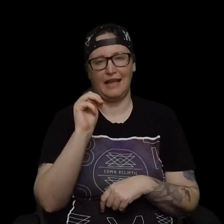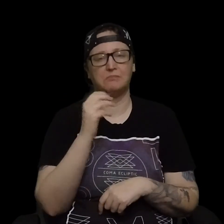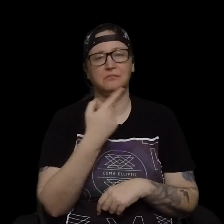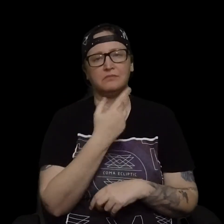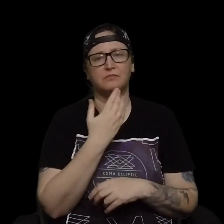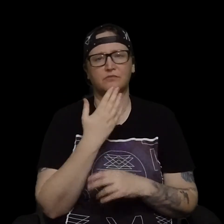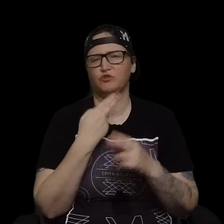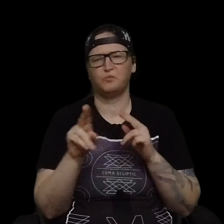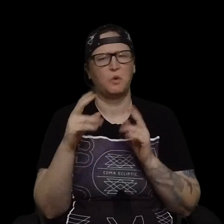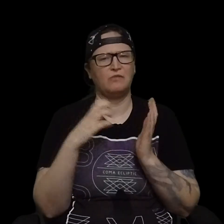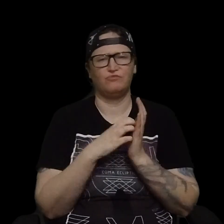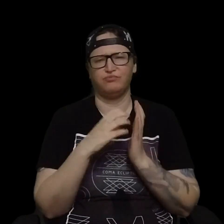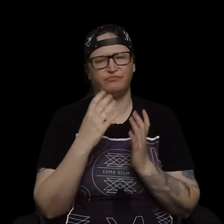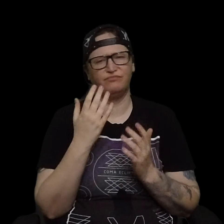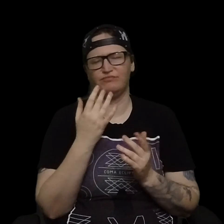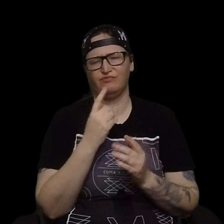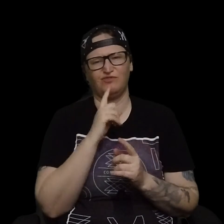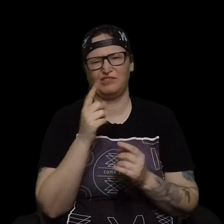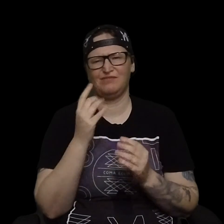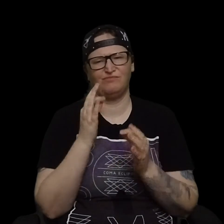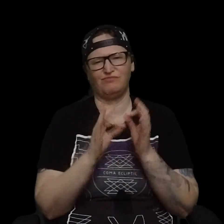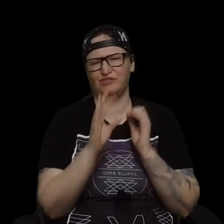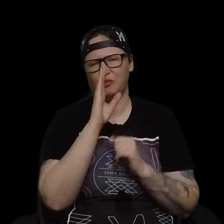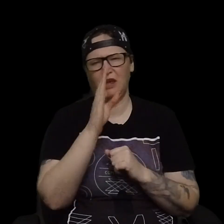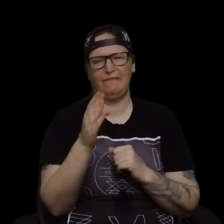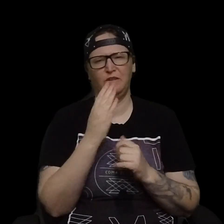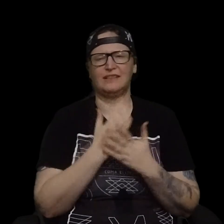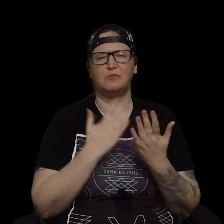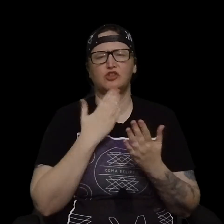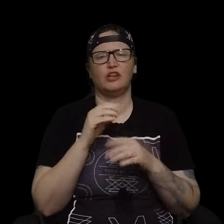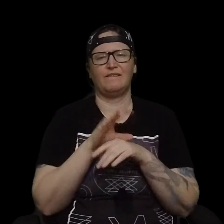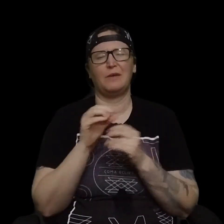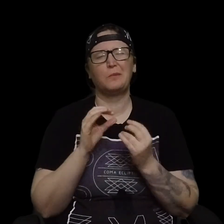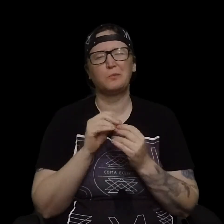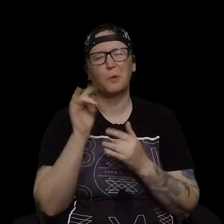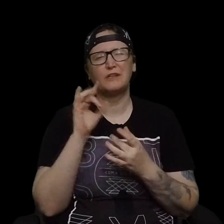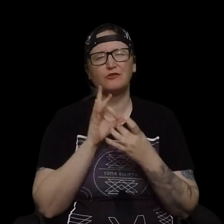so this is for the GM it's just a short chapter pretty simple straightforward it gives some good